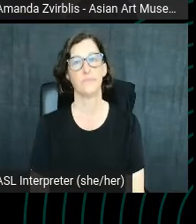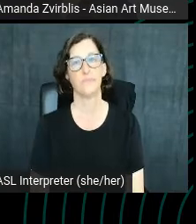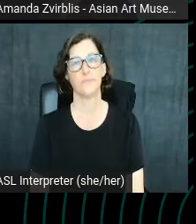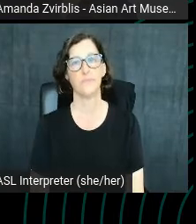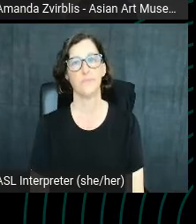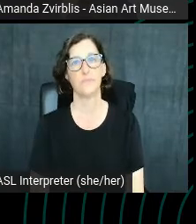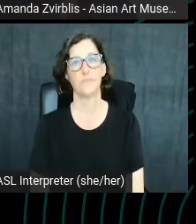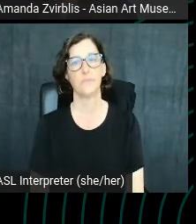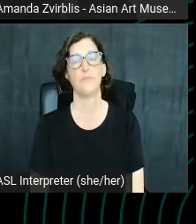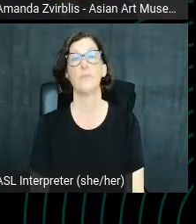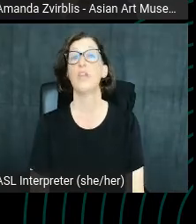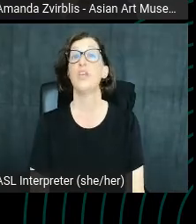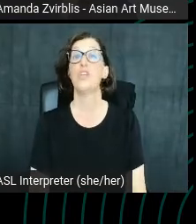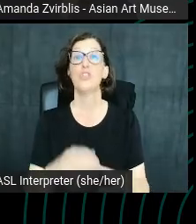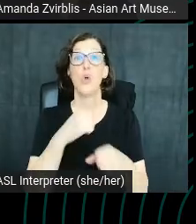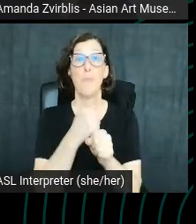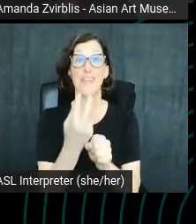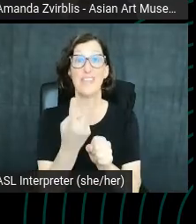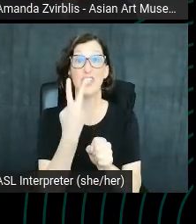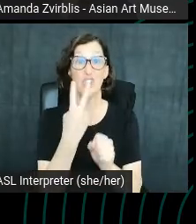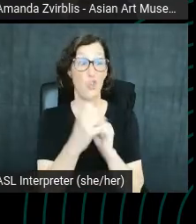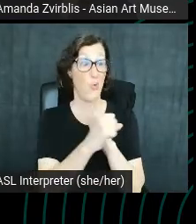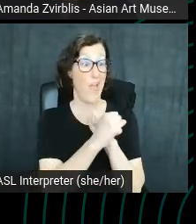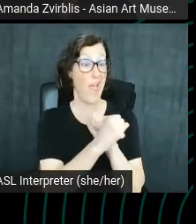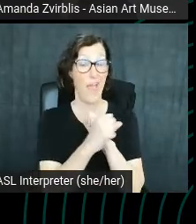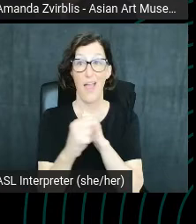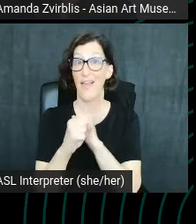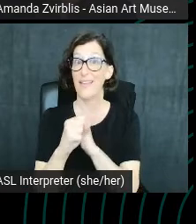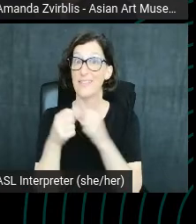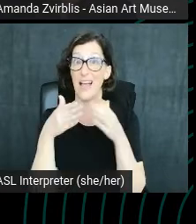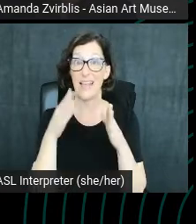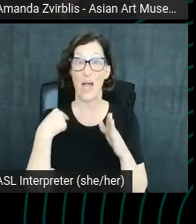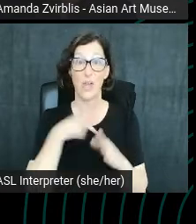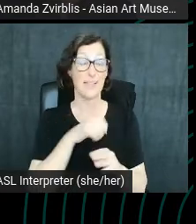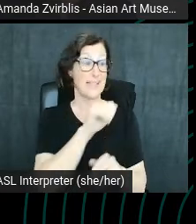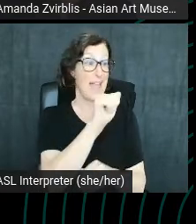So creating these two ads allowed us to A/B test messaging points